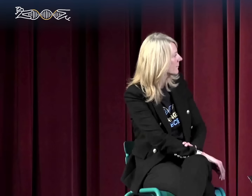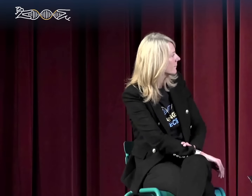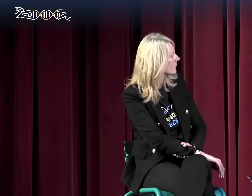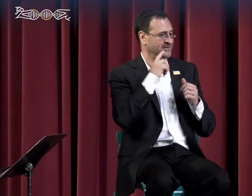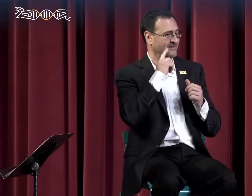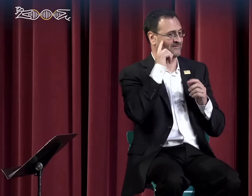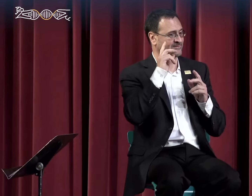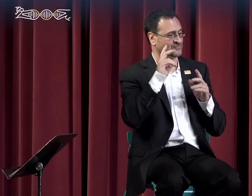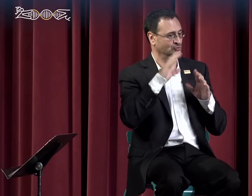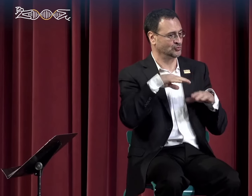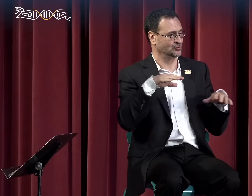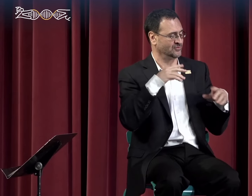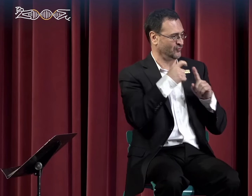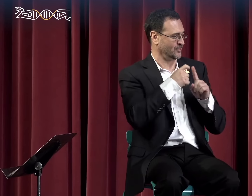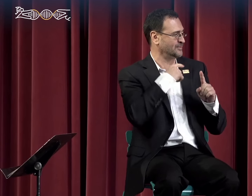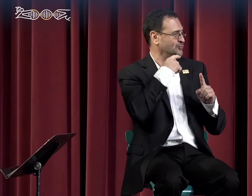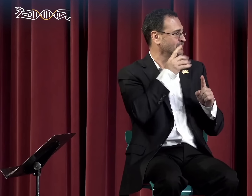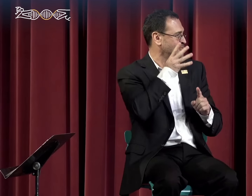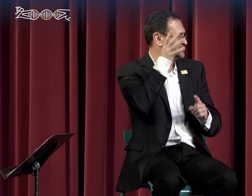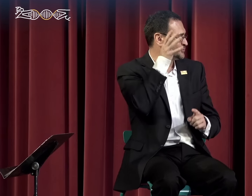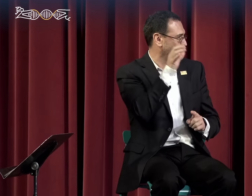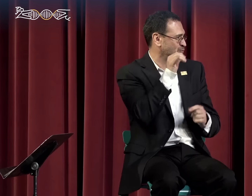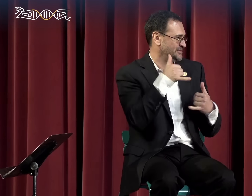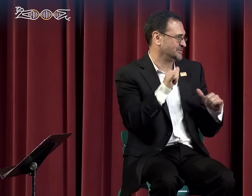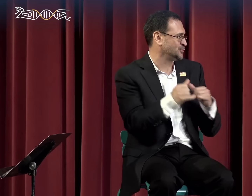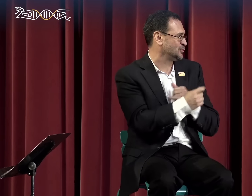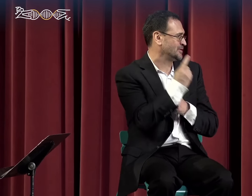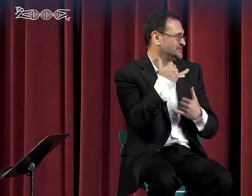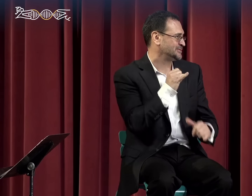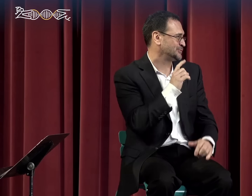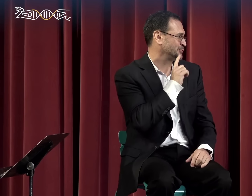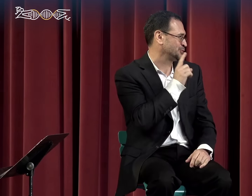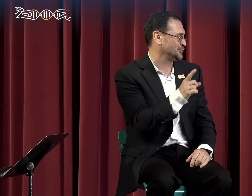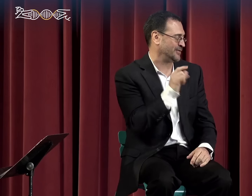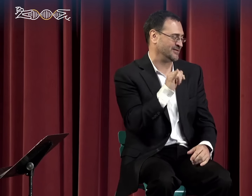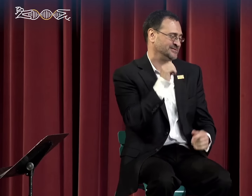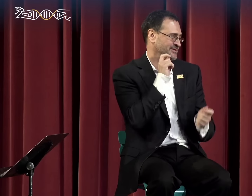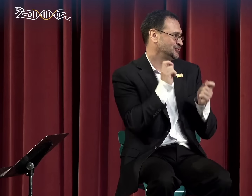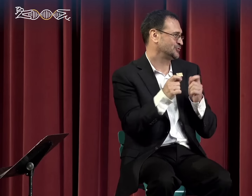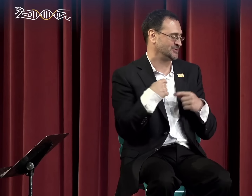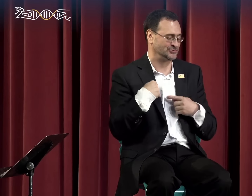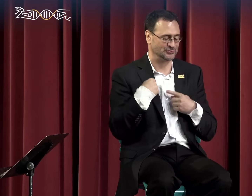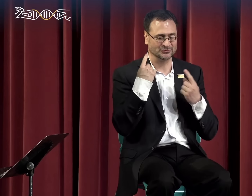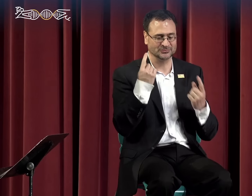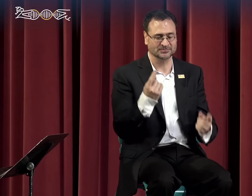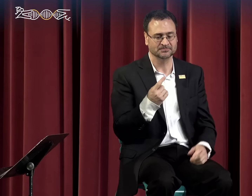Most Deaf children actually come from hearing parents that is true then and it is true today.